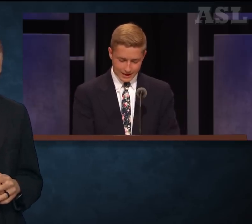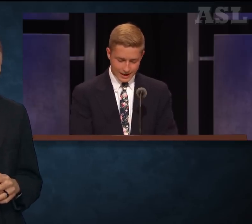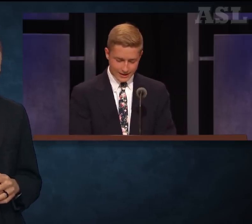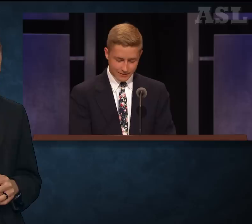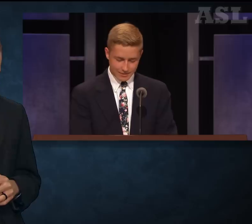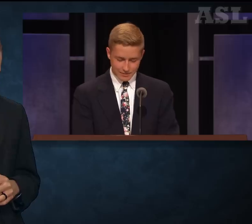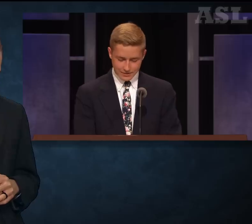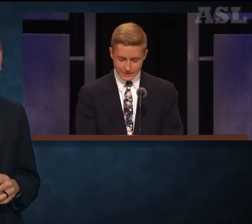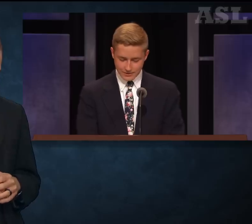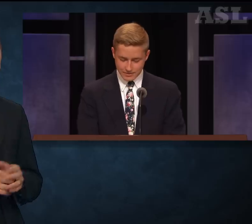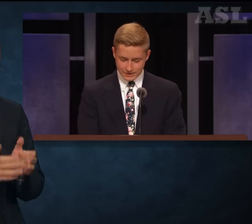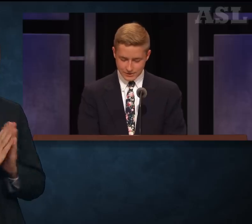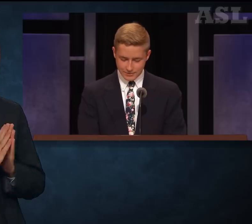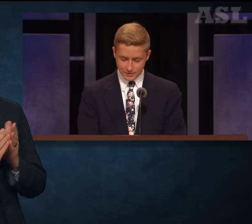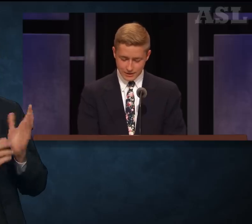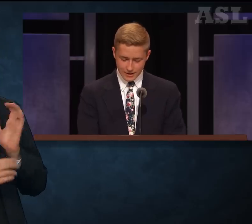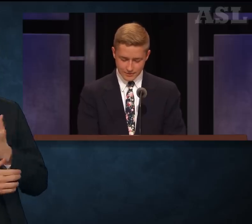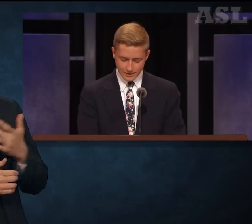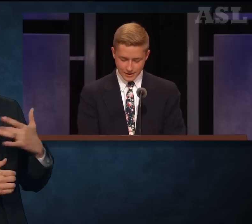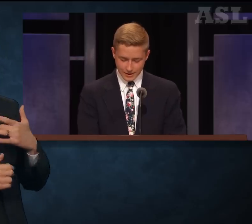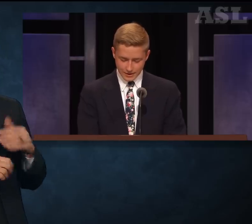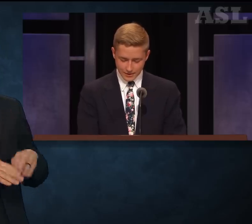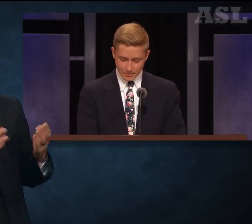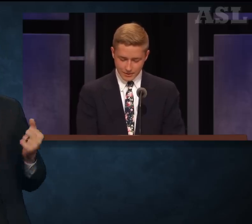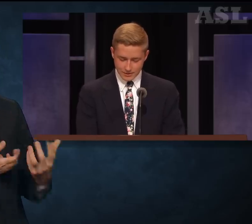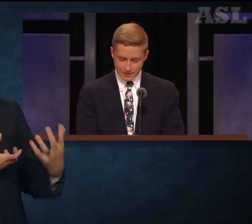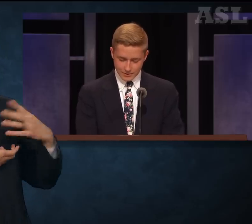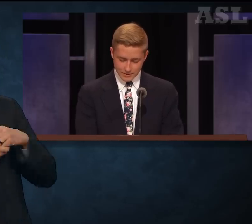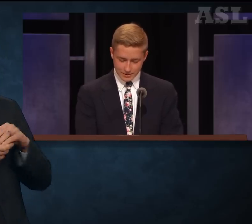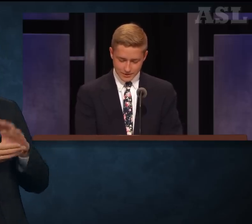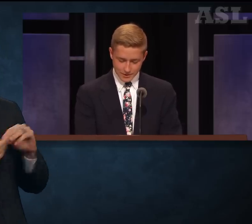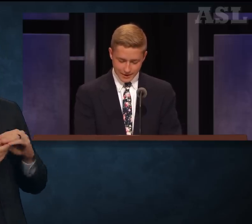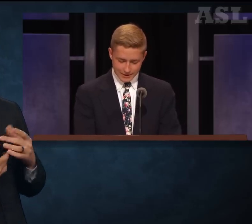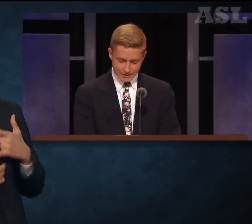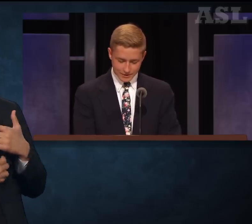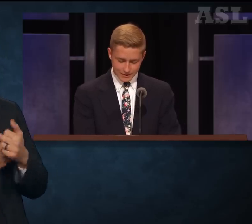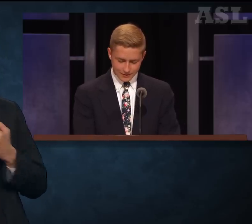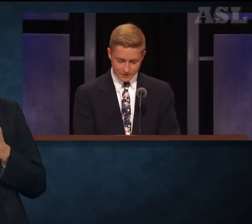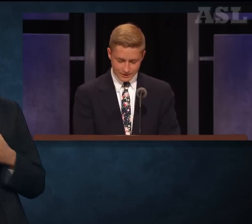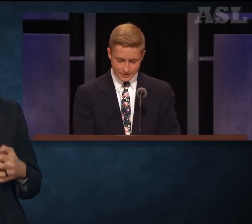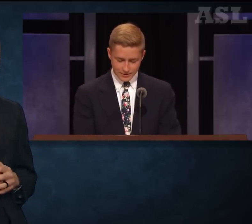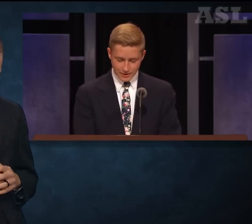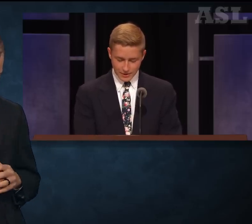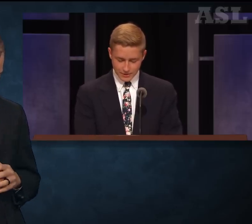WE ALSO ASK THAT WE MAY HAVE OUR